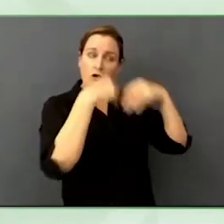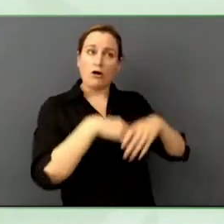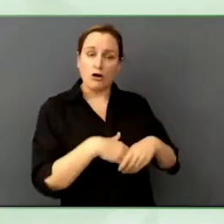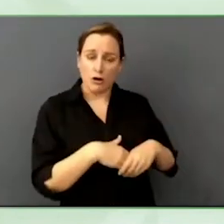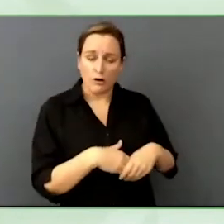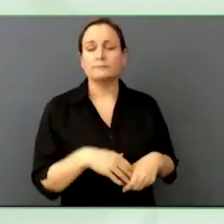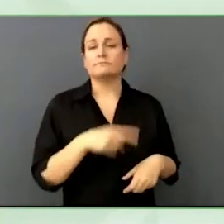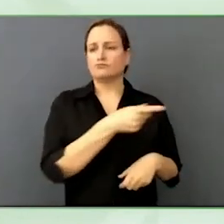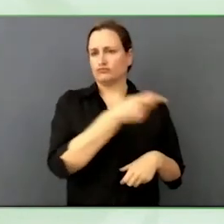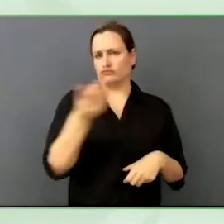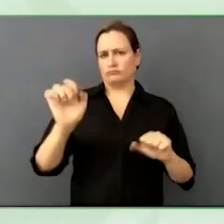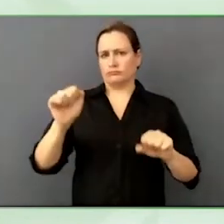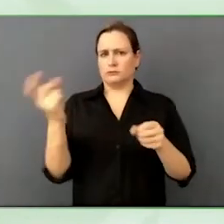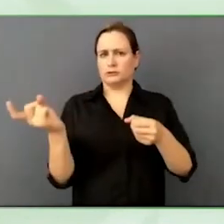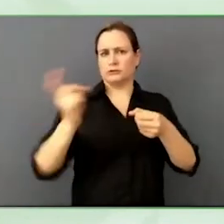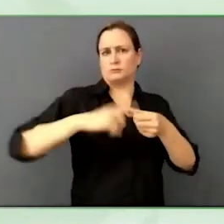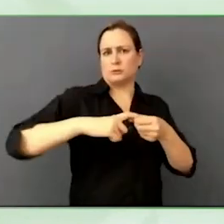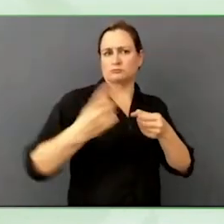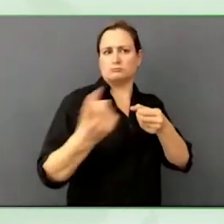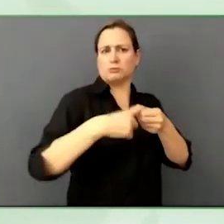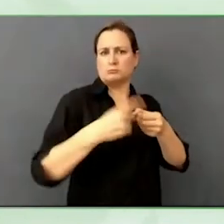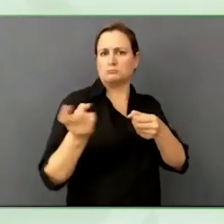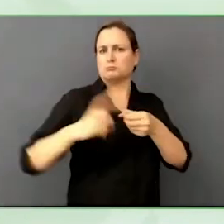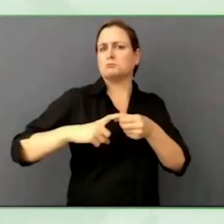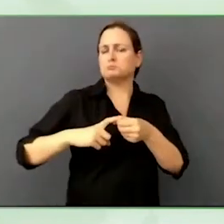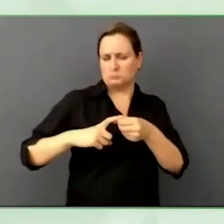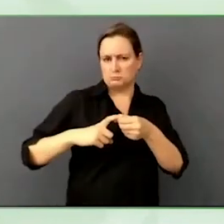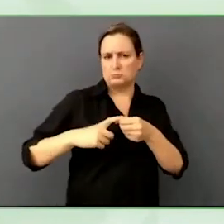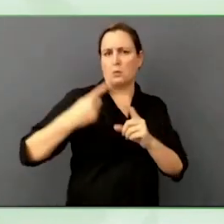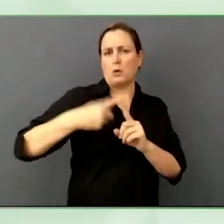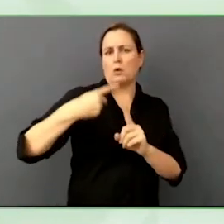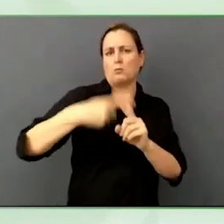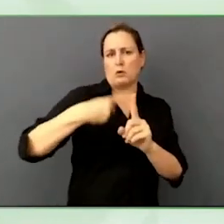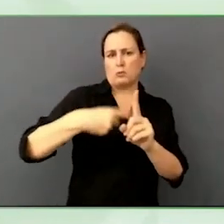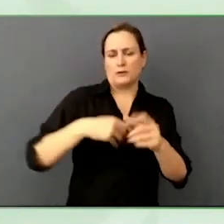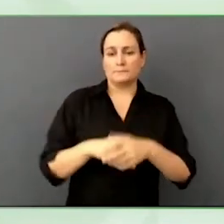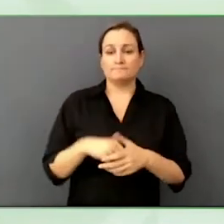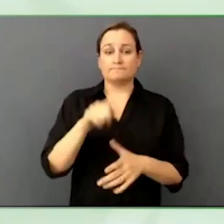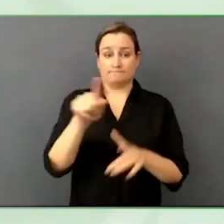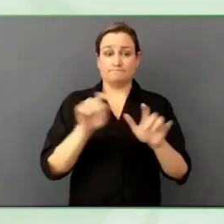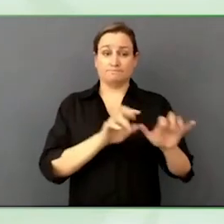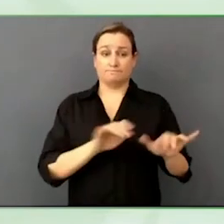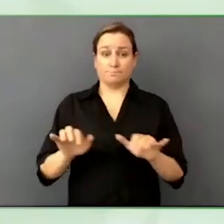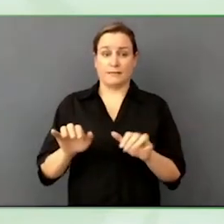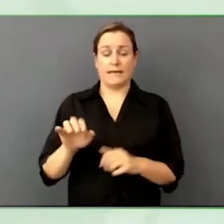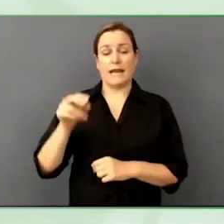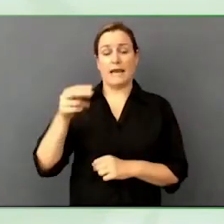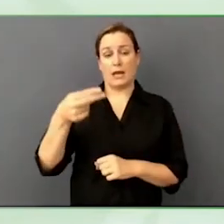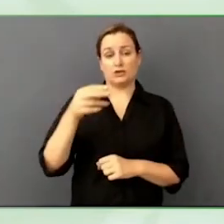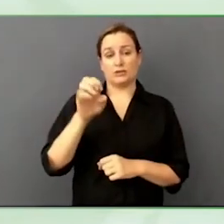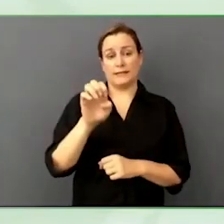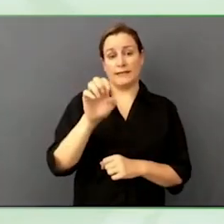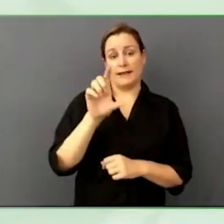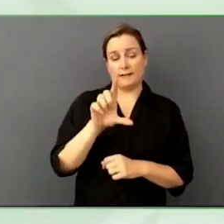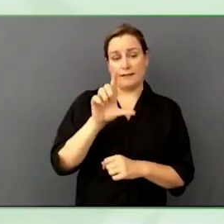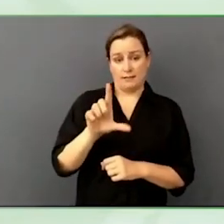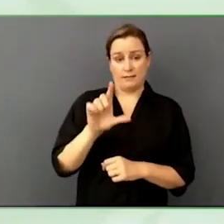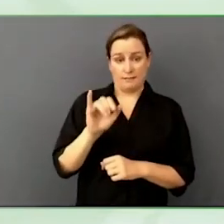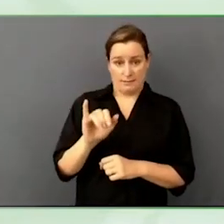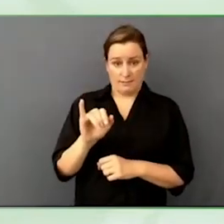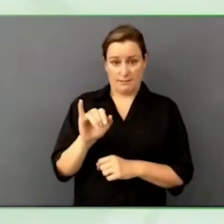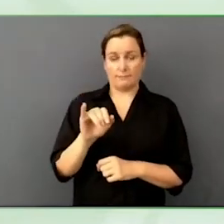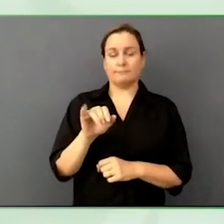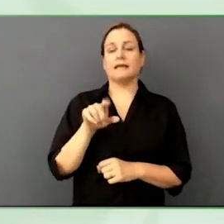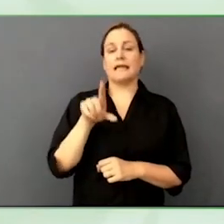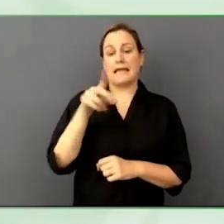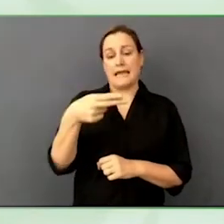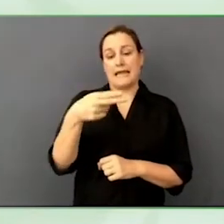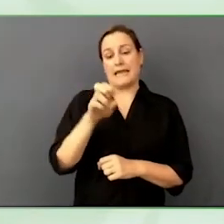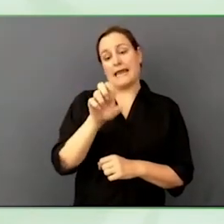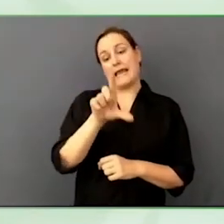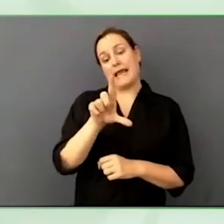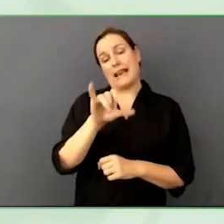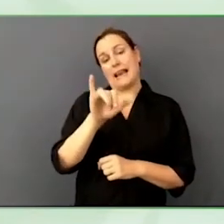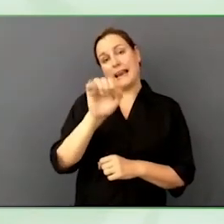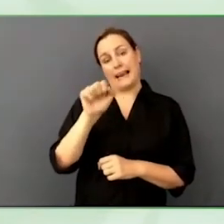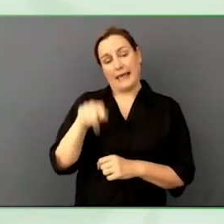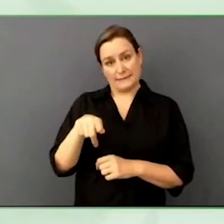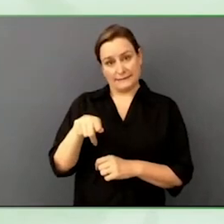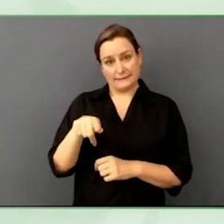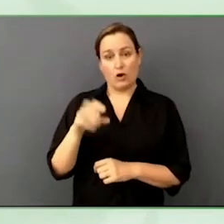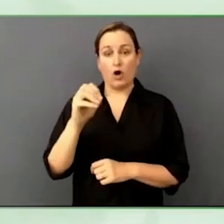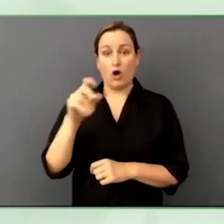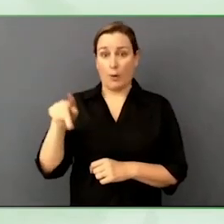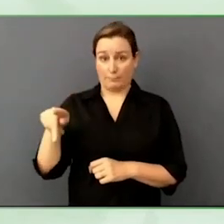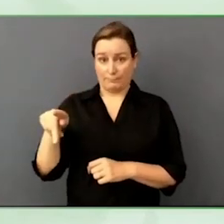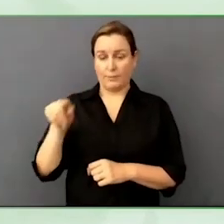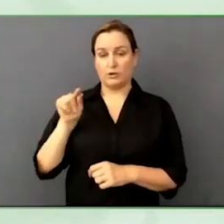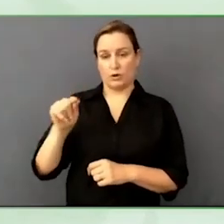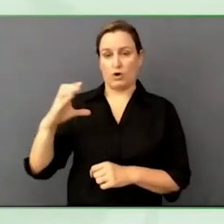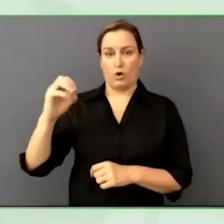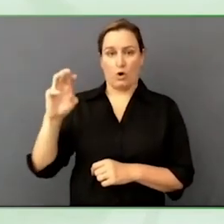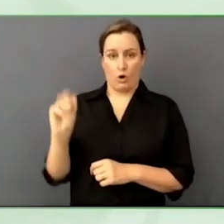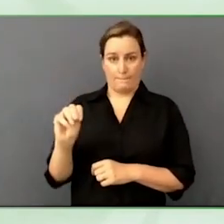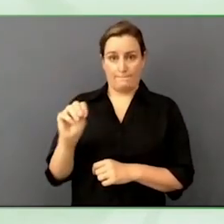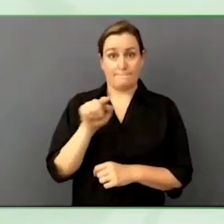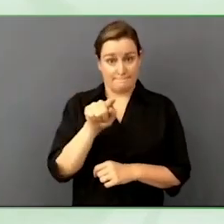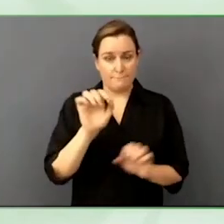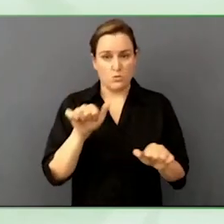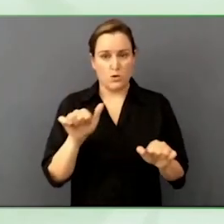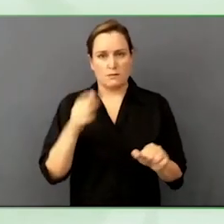But anybody can come to our website, helixopp.com, we can talk